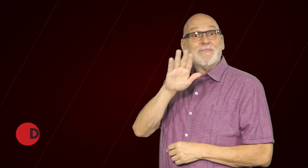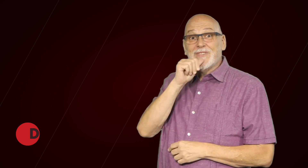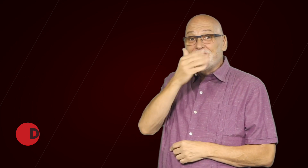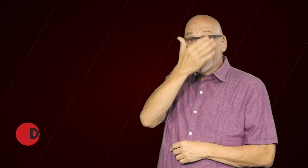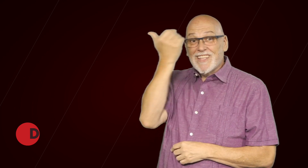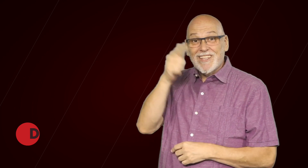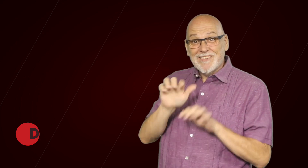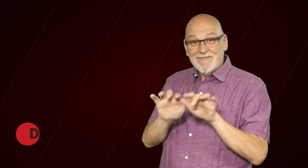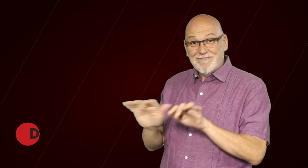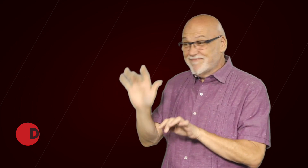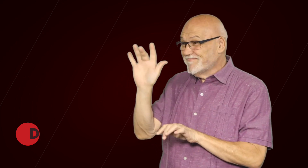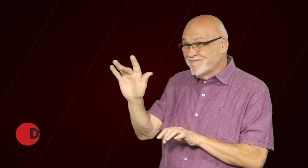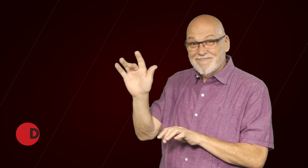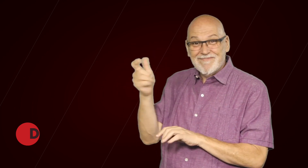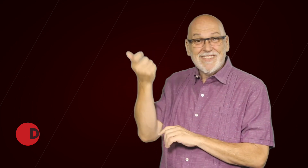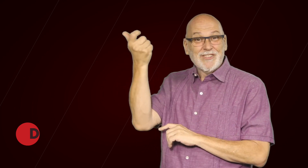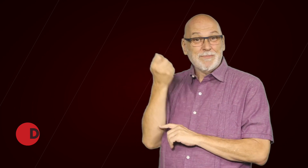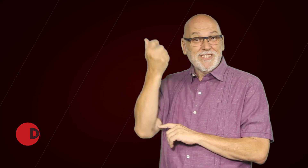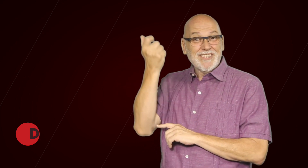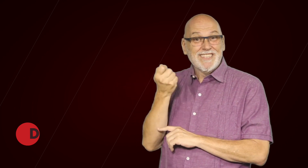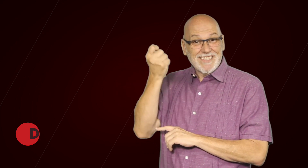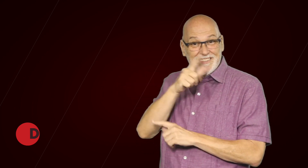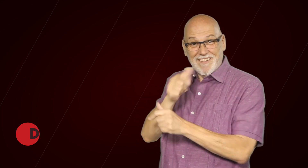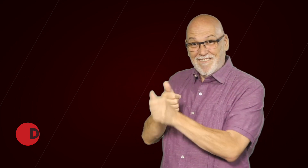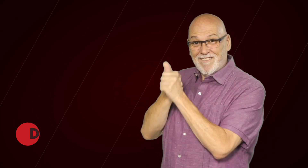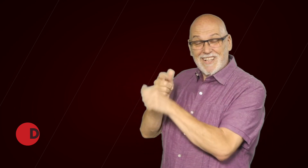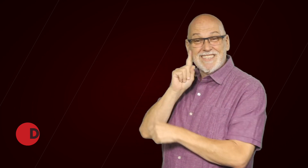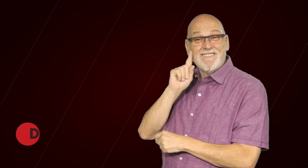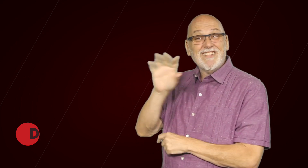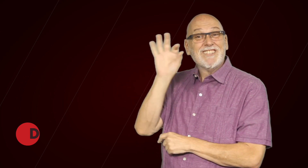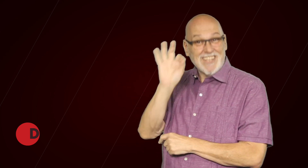Don’t forget to subscribe, like, and follow